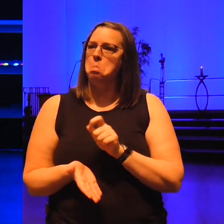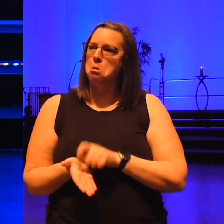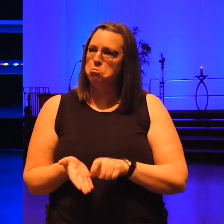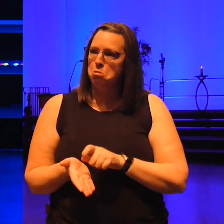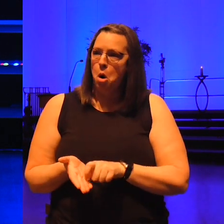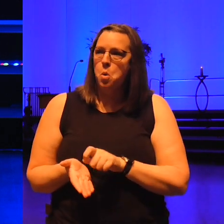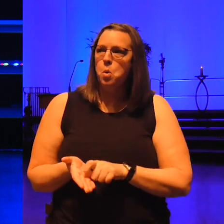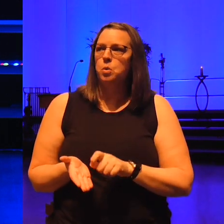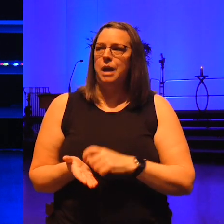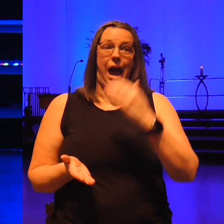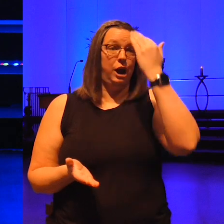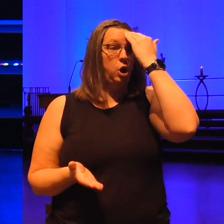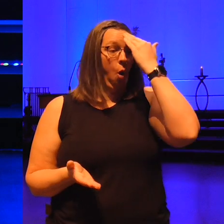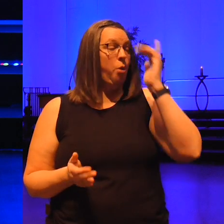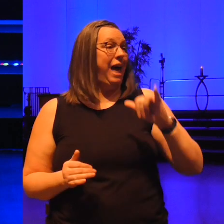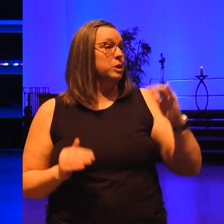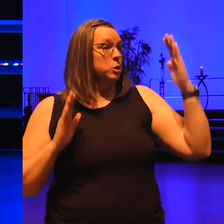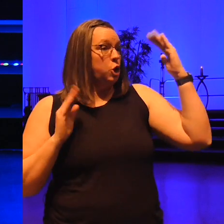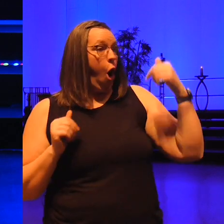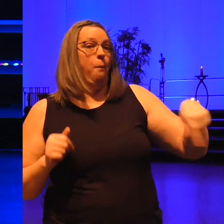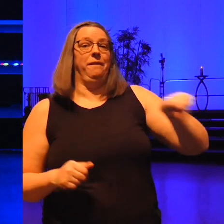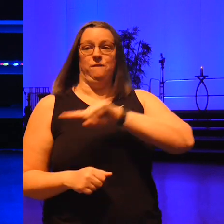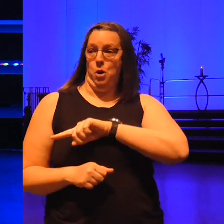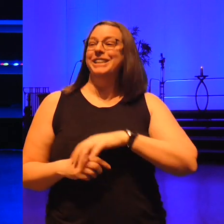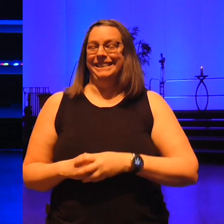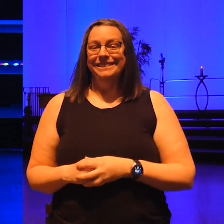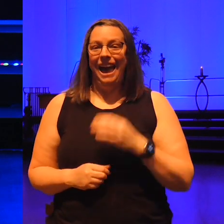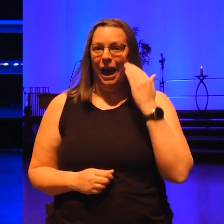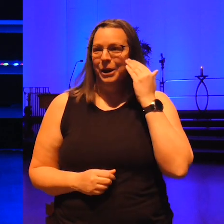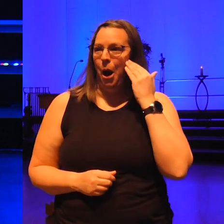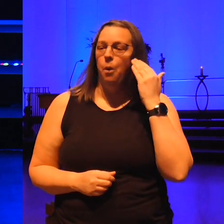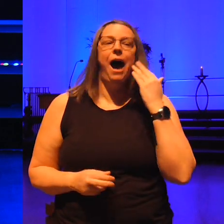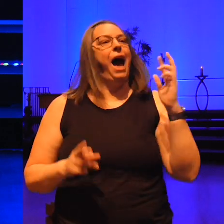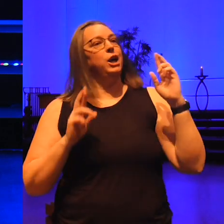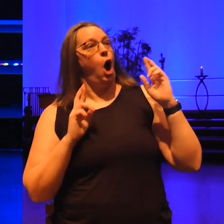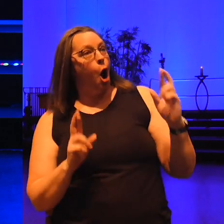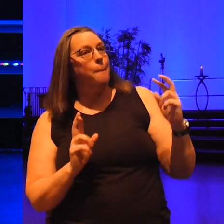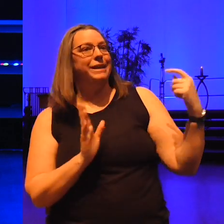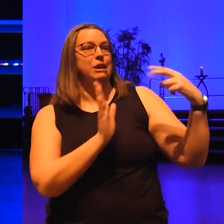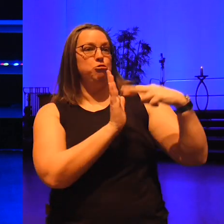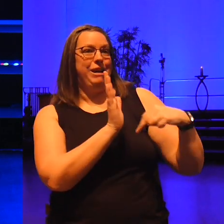were hoping for when you got here this morning I hope Reverend Josh reads to us a personal poem